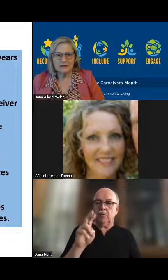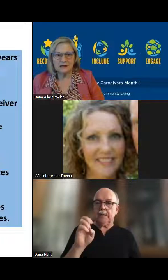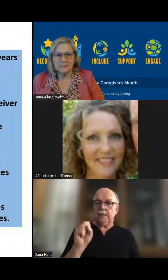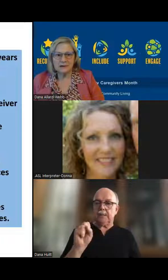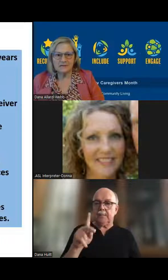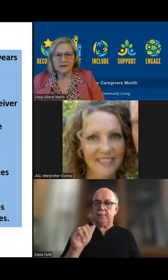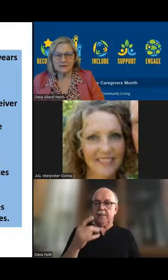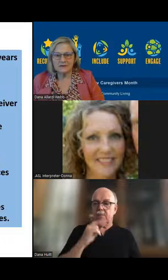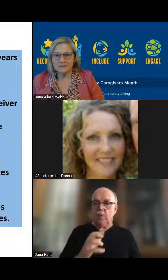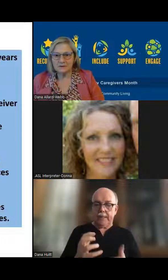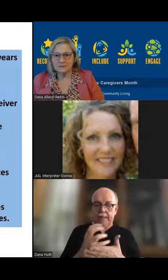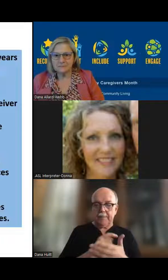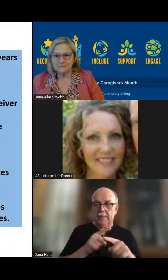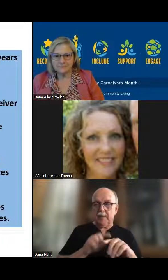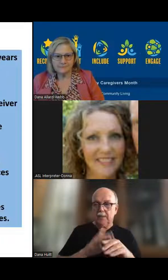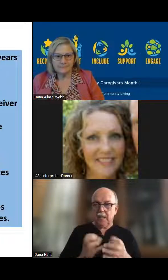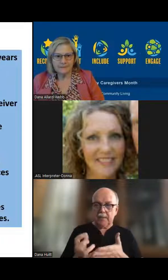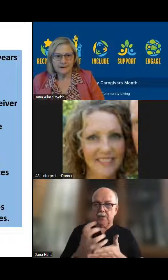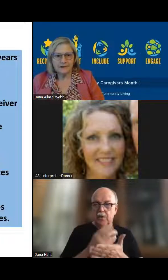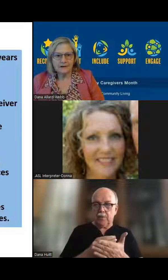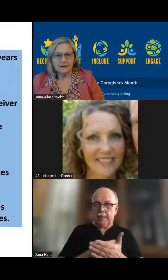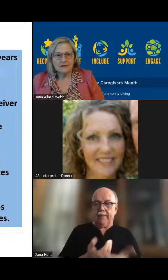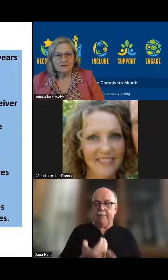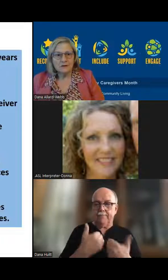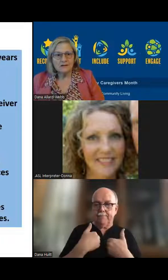especially if they're working for a supervisor who may